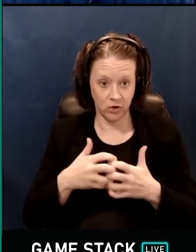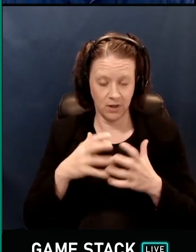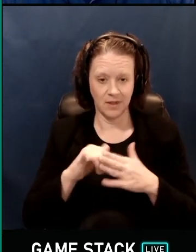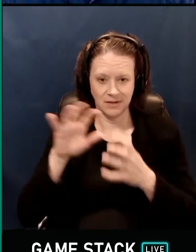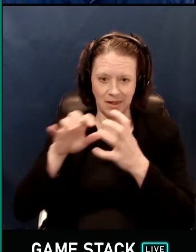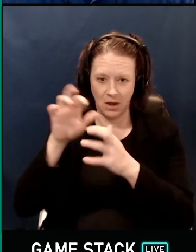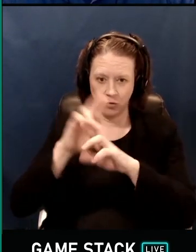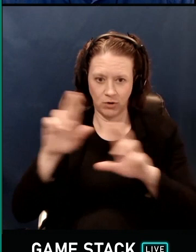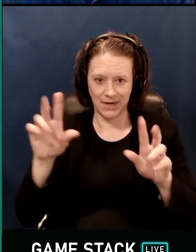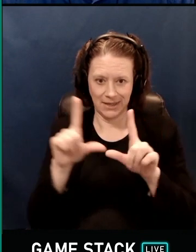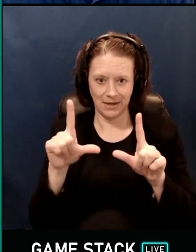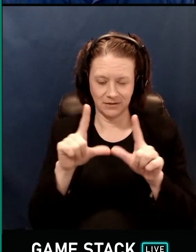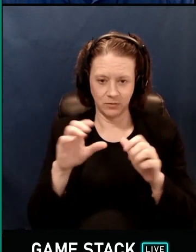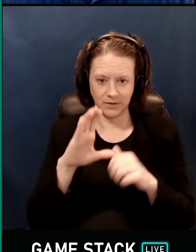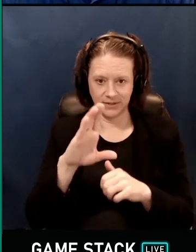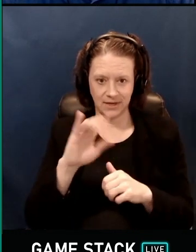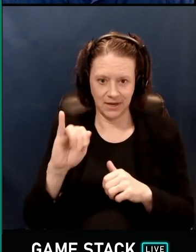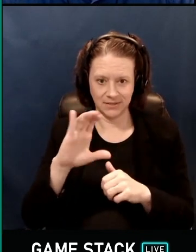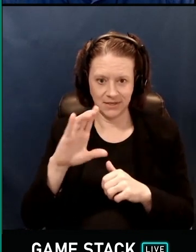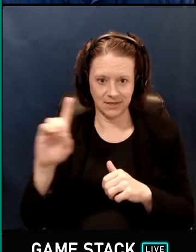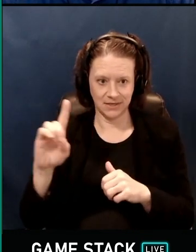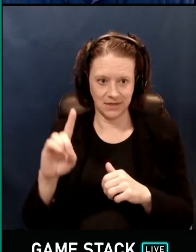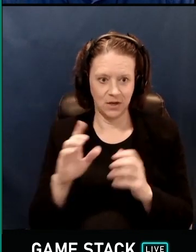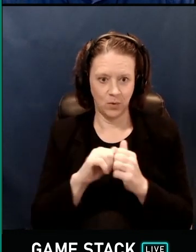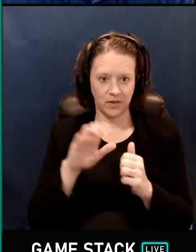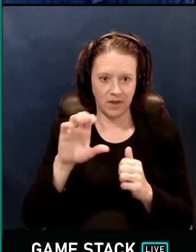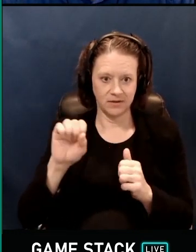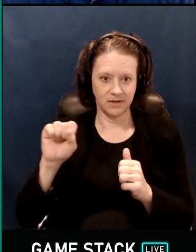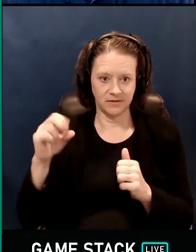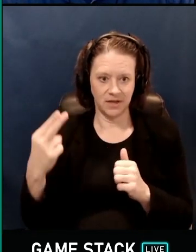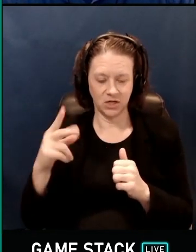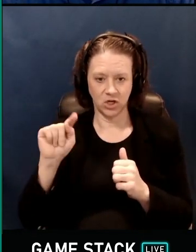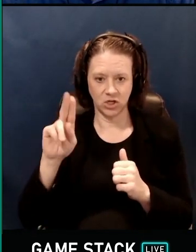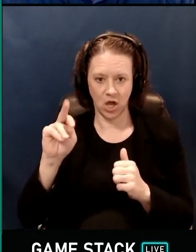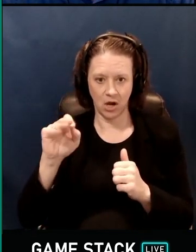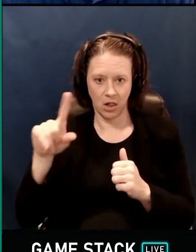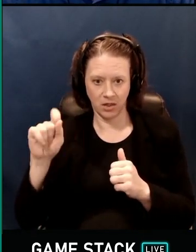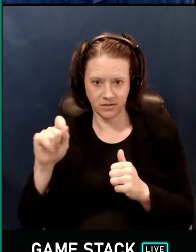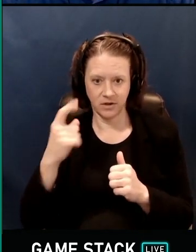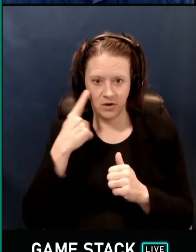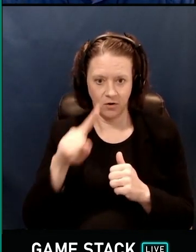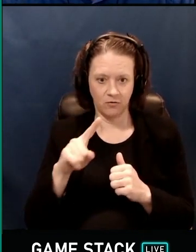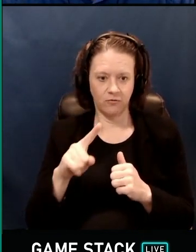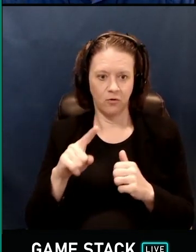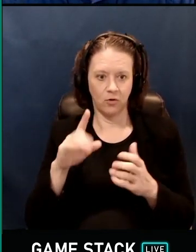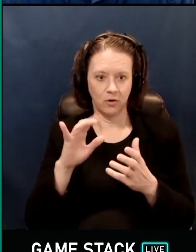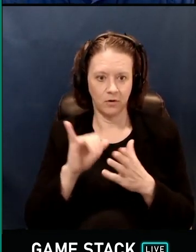with SSH tunnels for secure access extension to remote build servers.